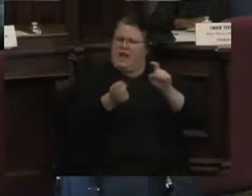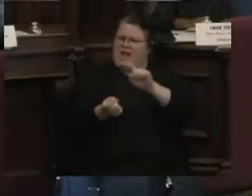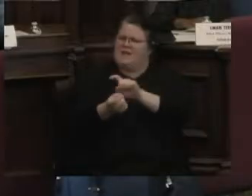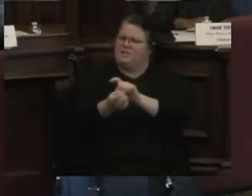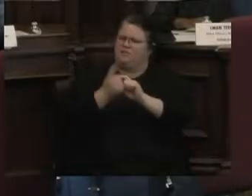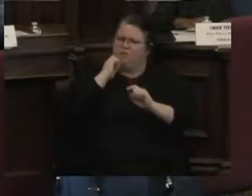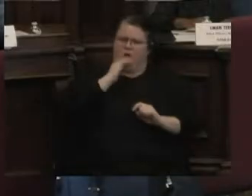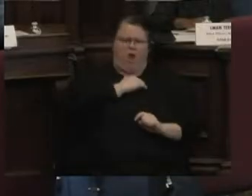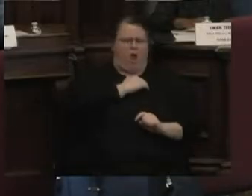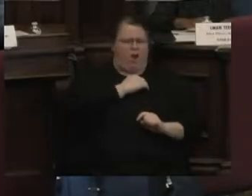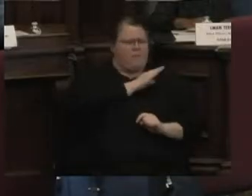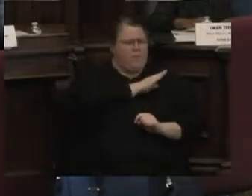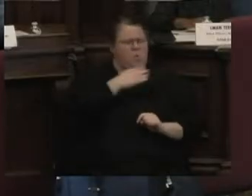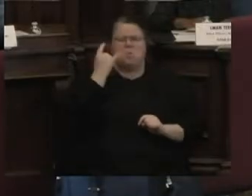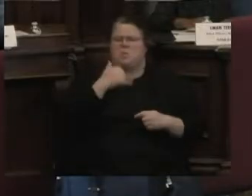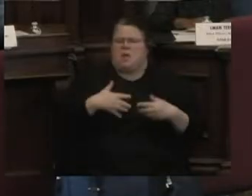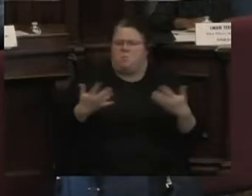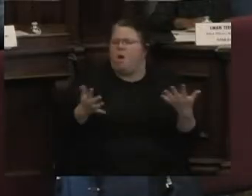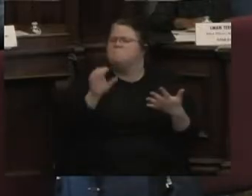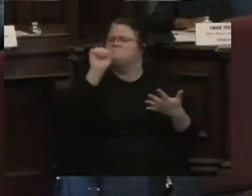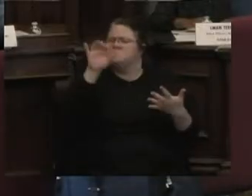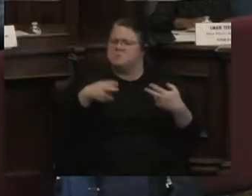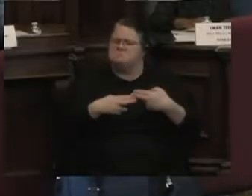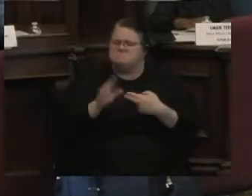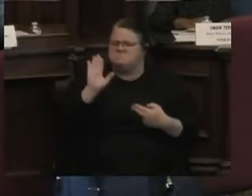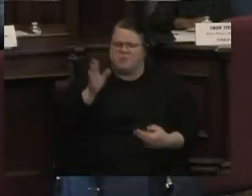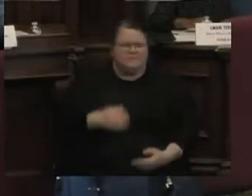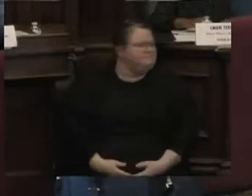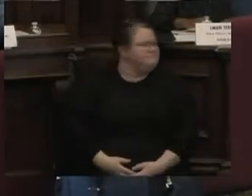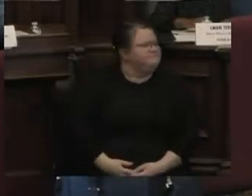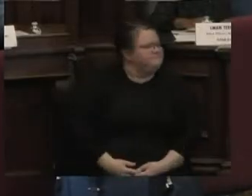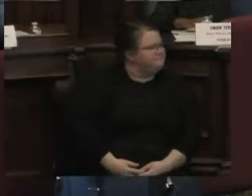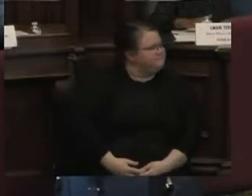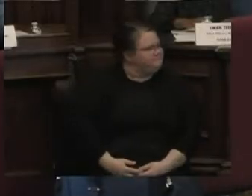to talk about and walk through